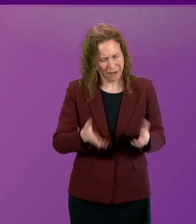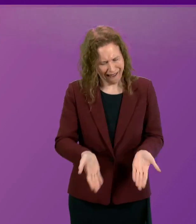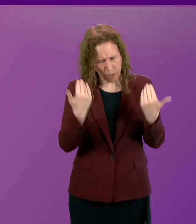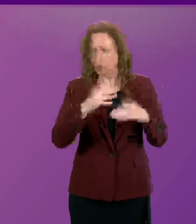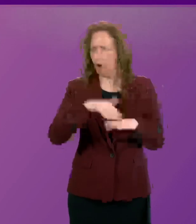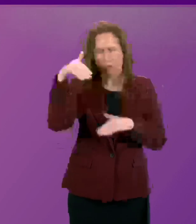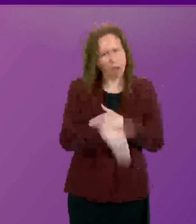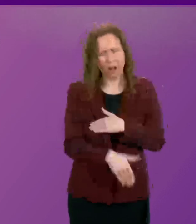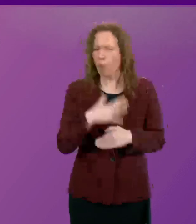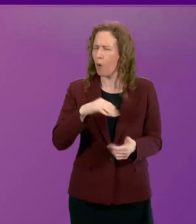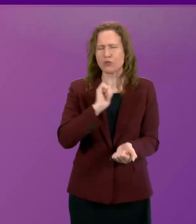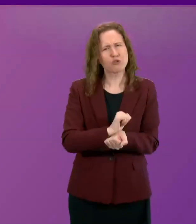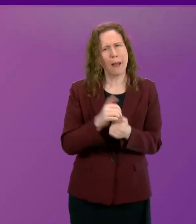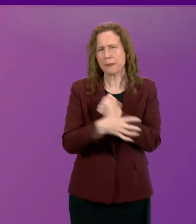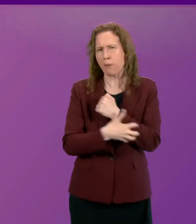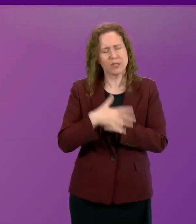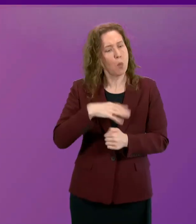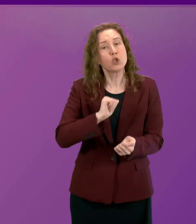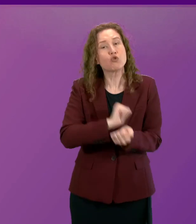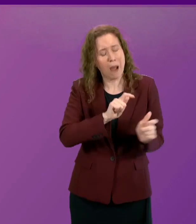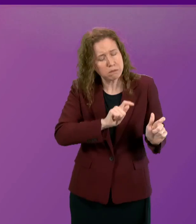not keep them trapped on benefits.